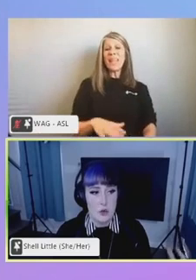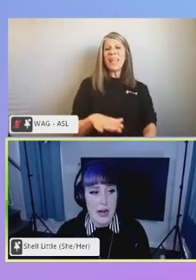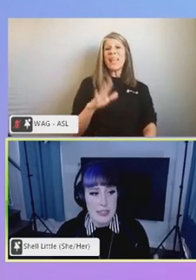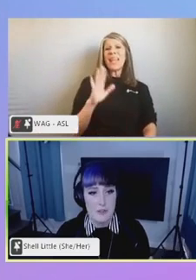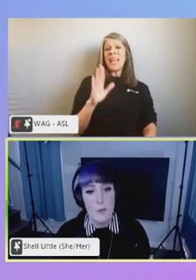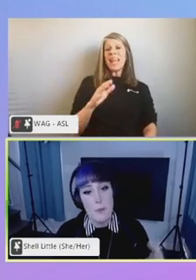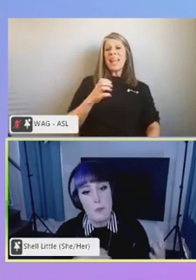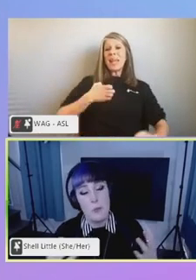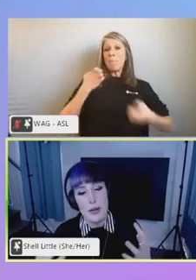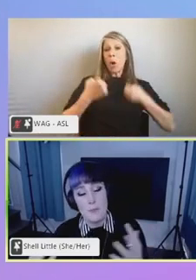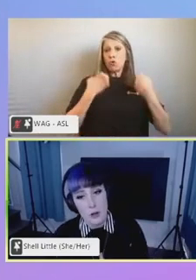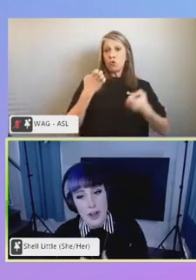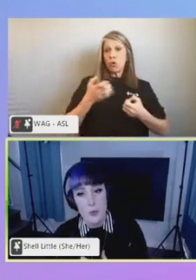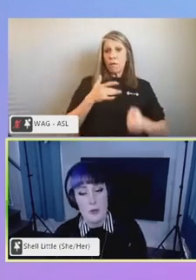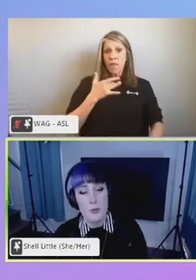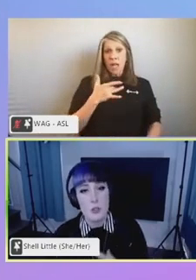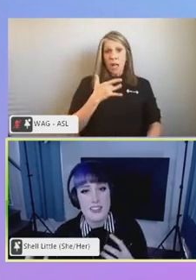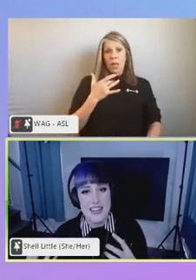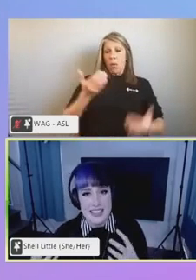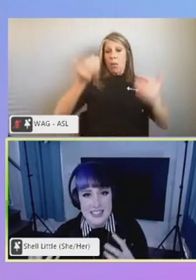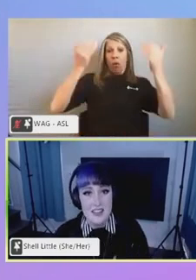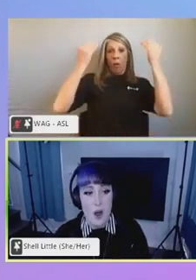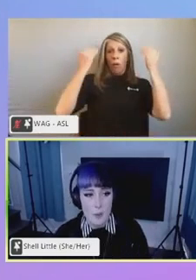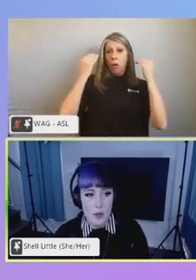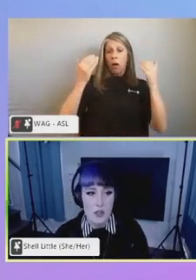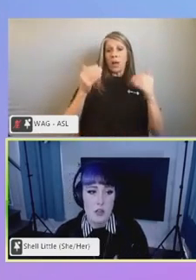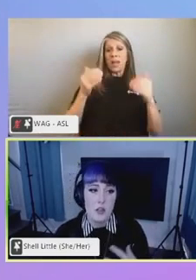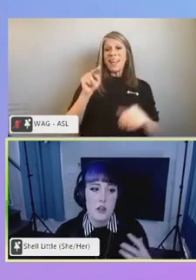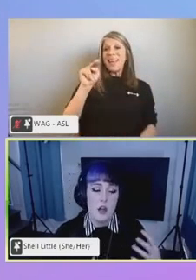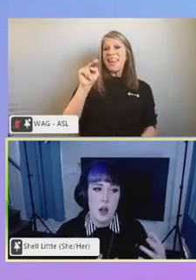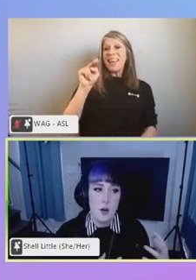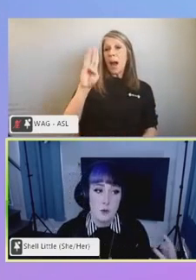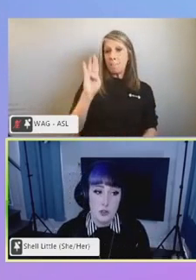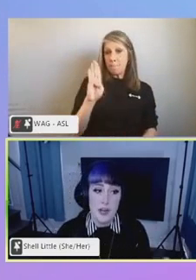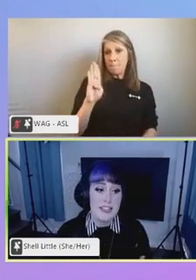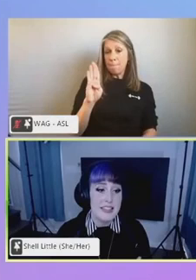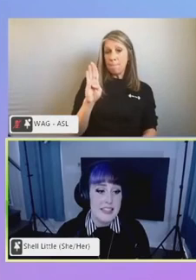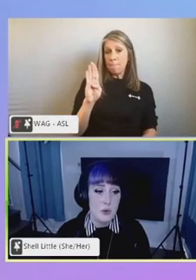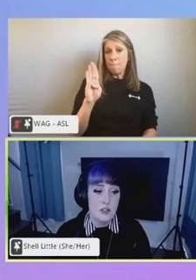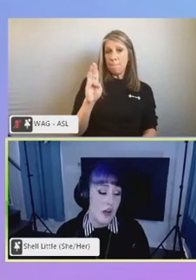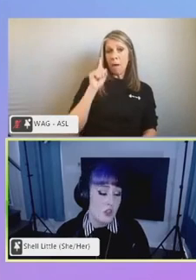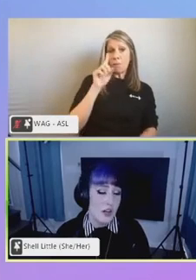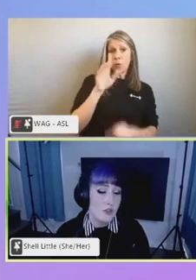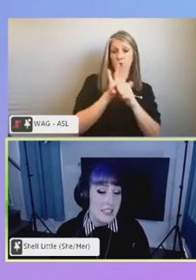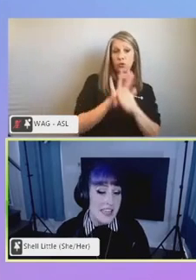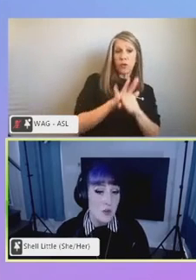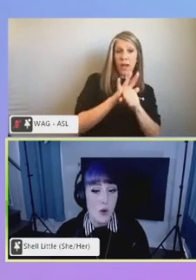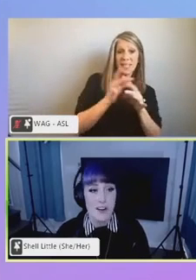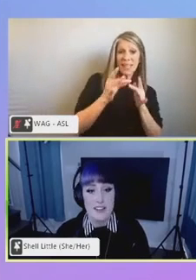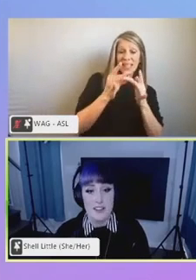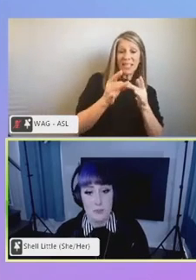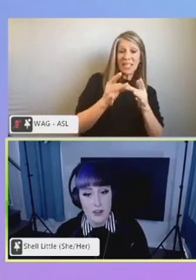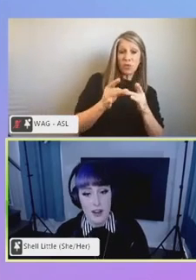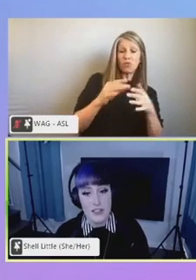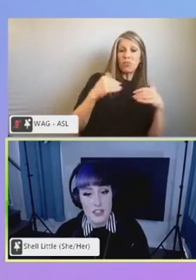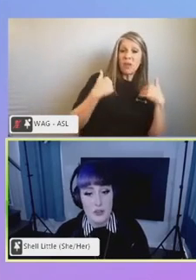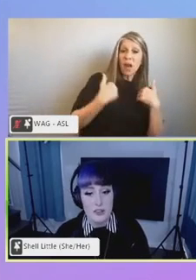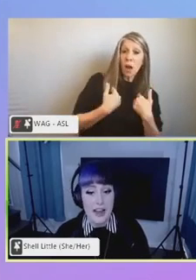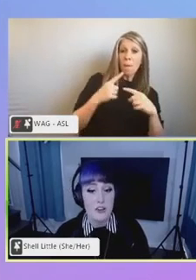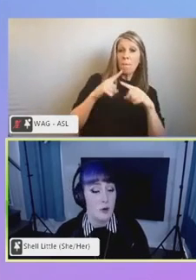and caused by excessive and prolonged stress. So in a stress format, emotional state is overactive. But in burnout,